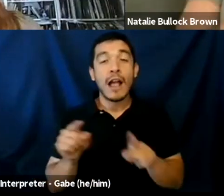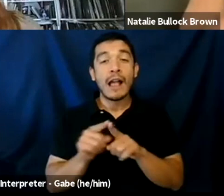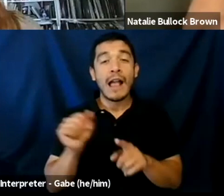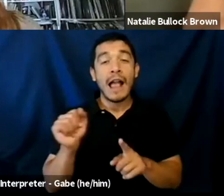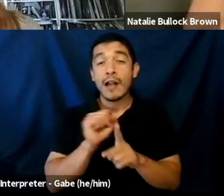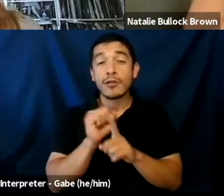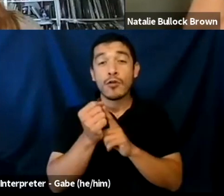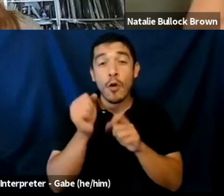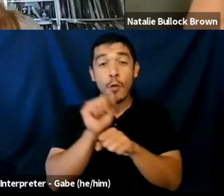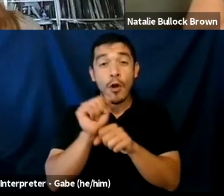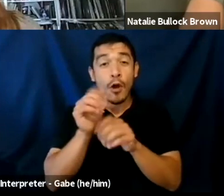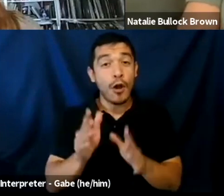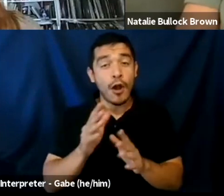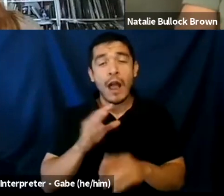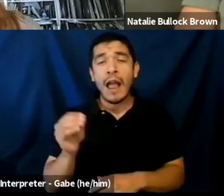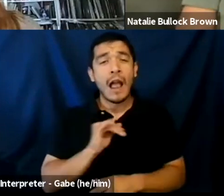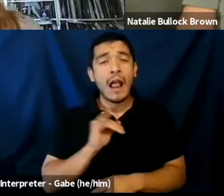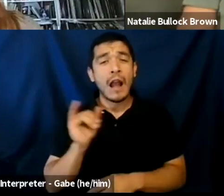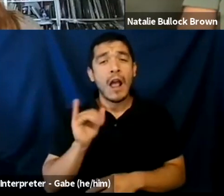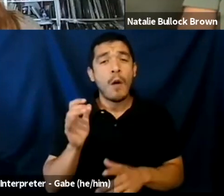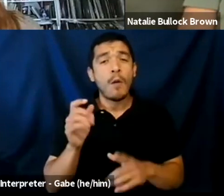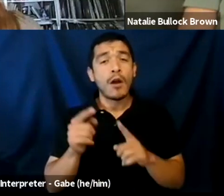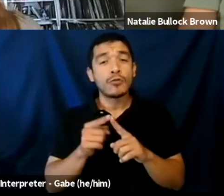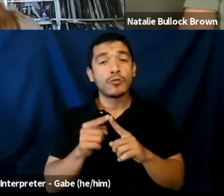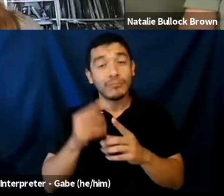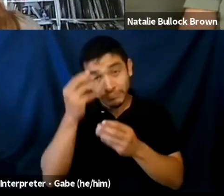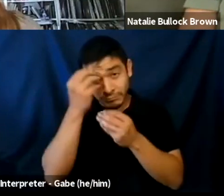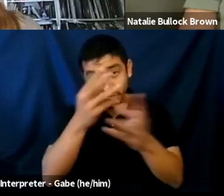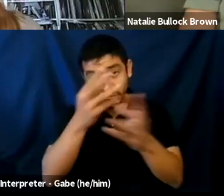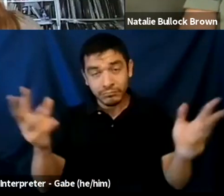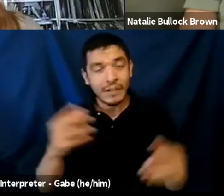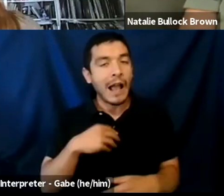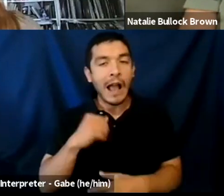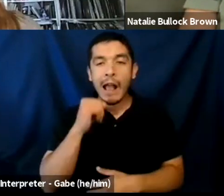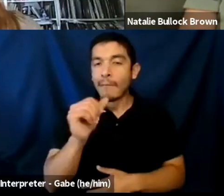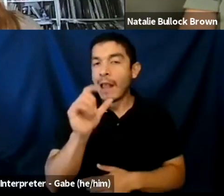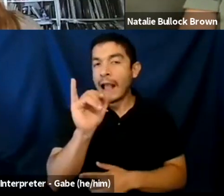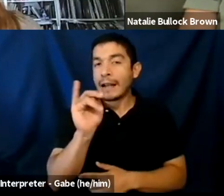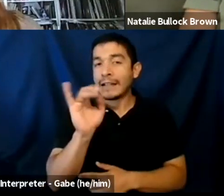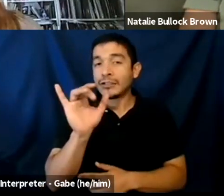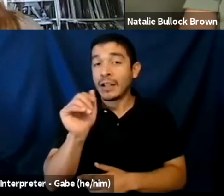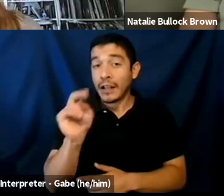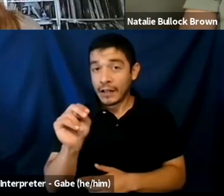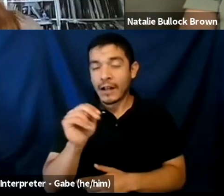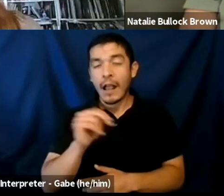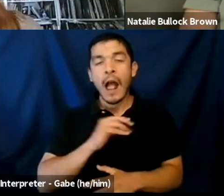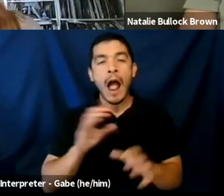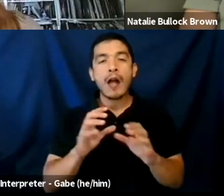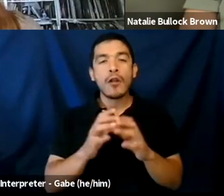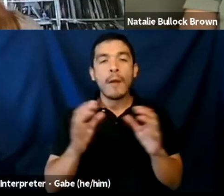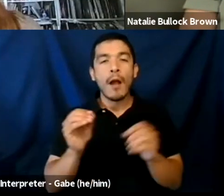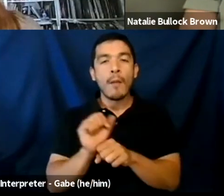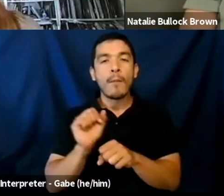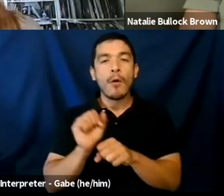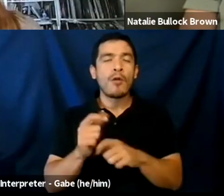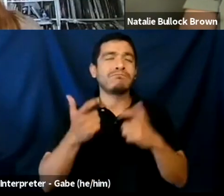And I also just wanna notate that I'm not a clinician and I do much more macro work and more education-based work